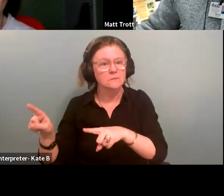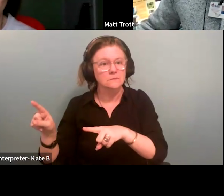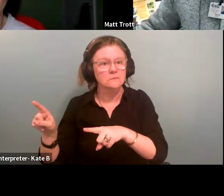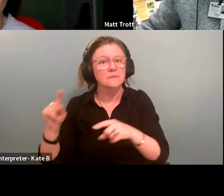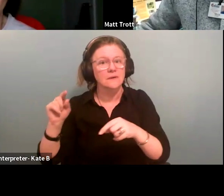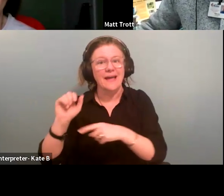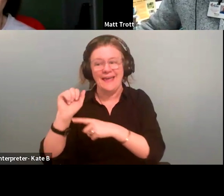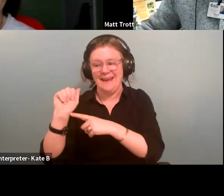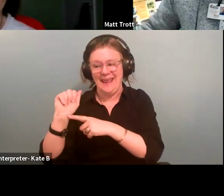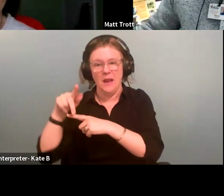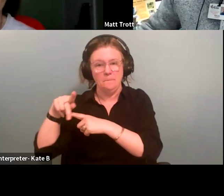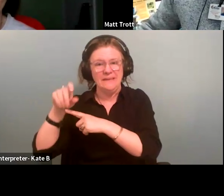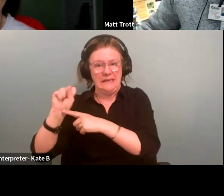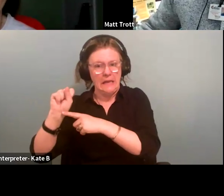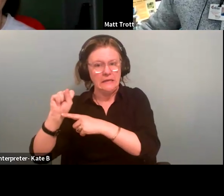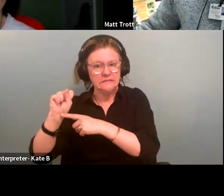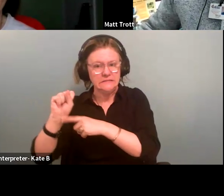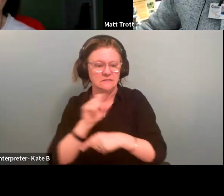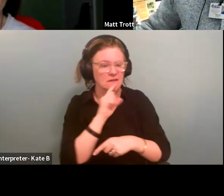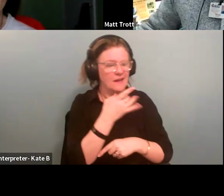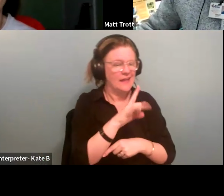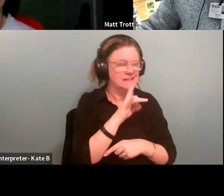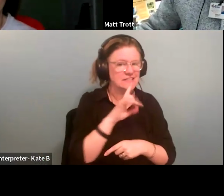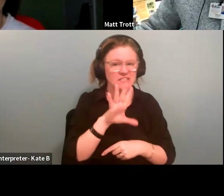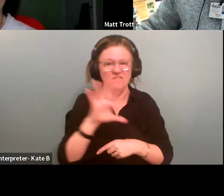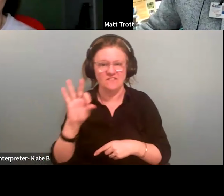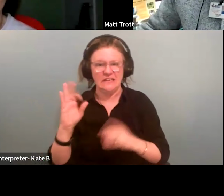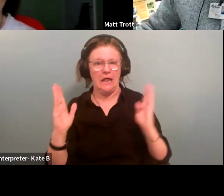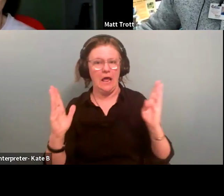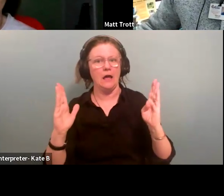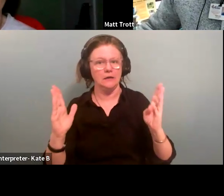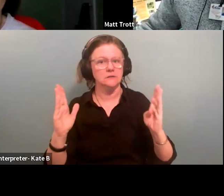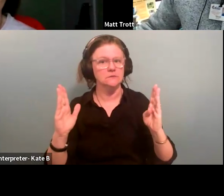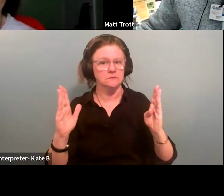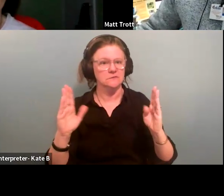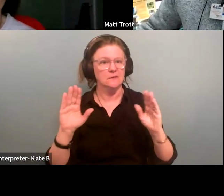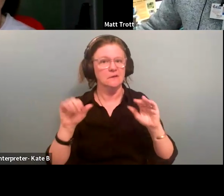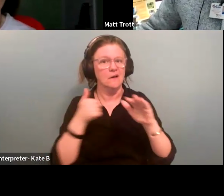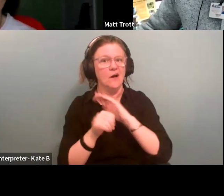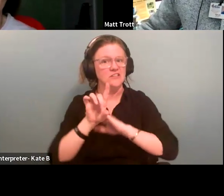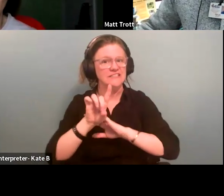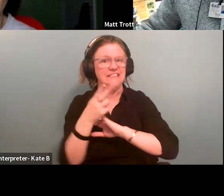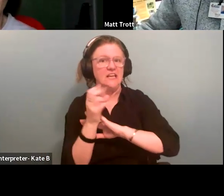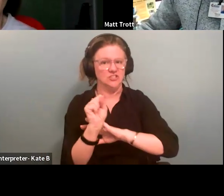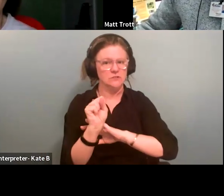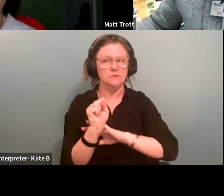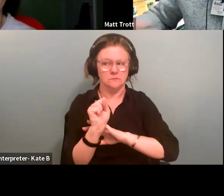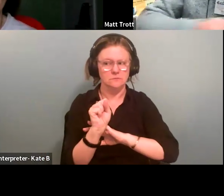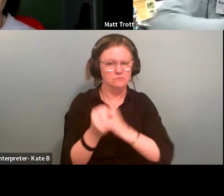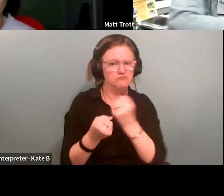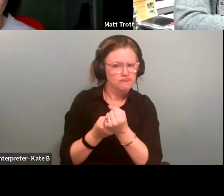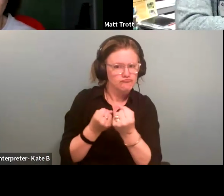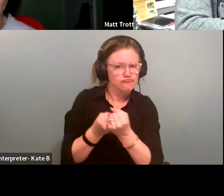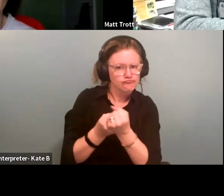Protective Services, 18-to-59-year-old, through Department of Human Services provide any support that they can.